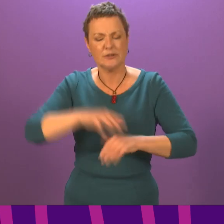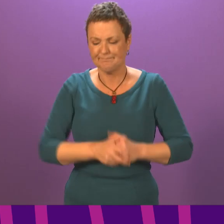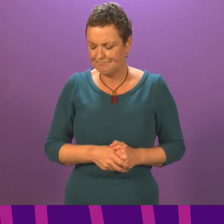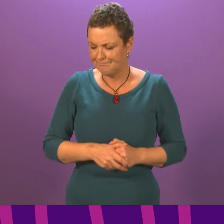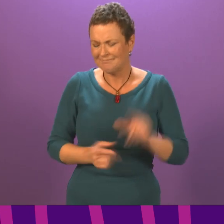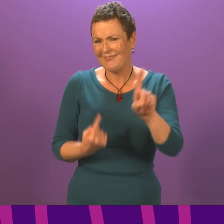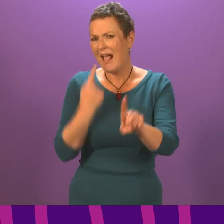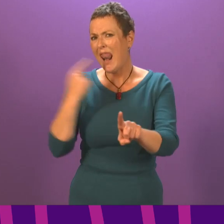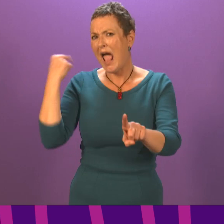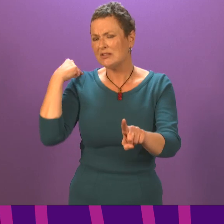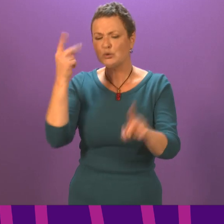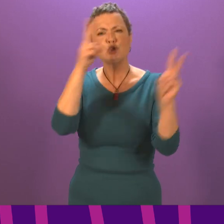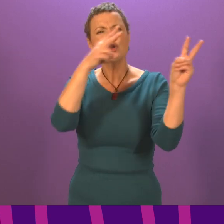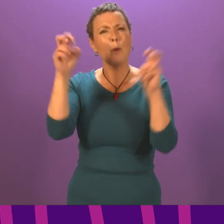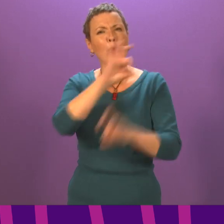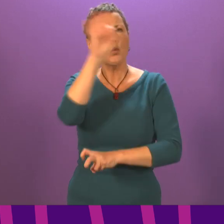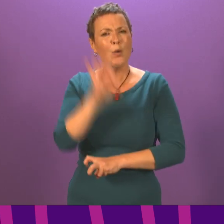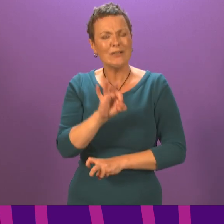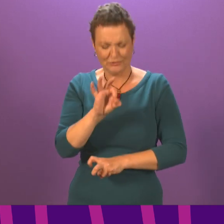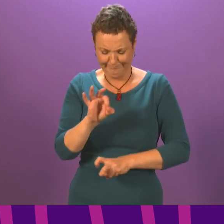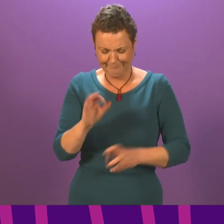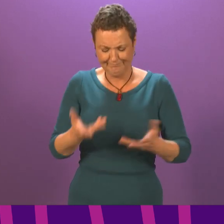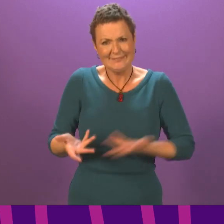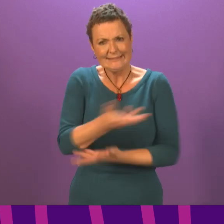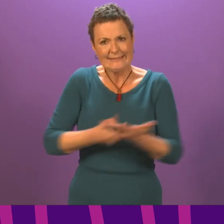week, at topical questions, the Cabinet Secretary for Health and Sport advised me that urgent